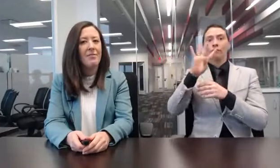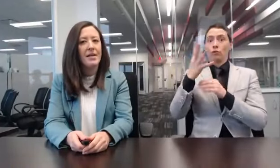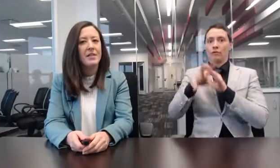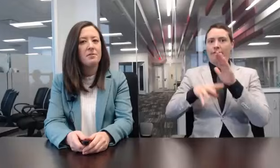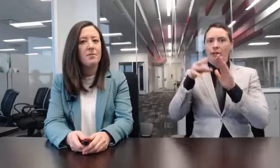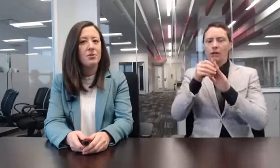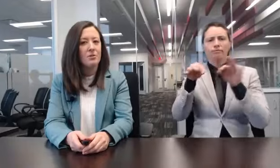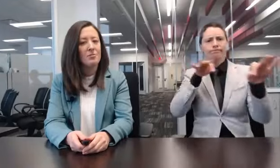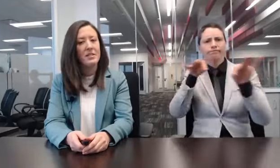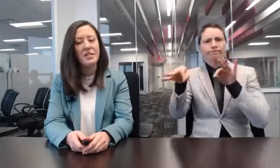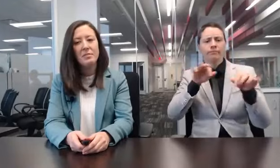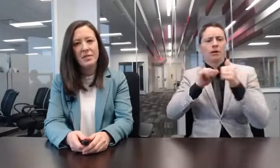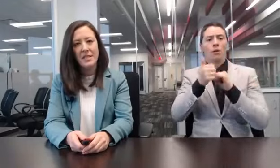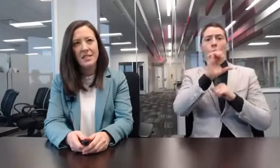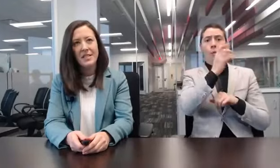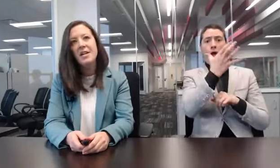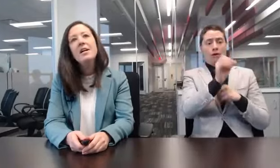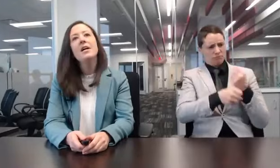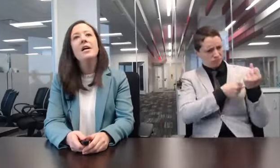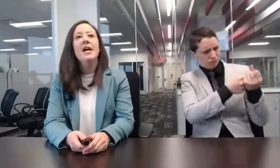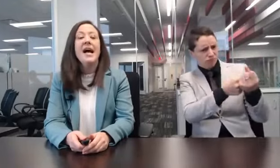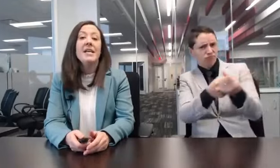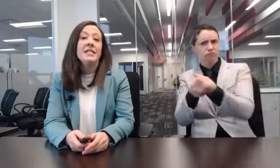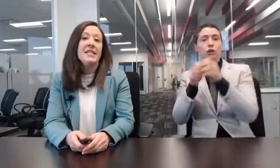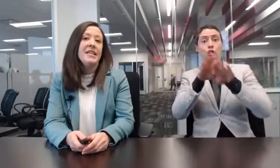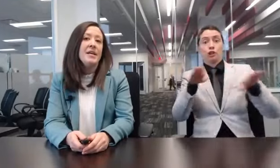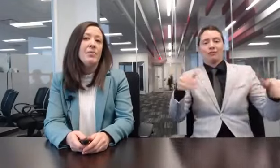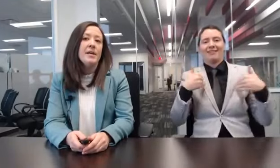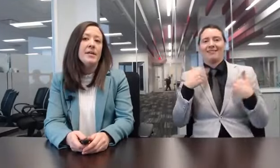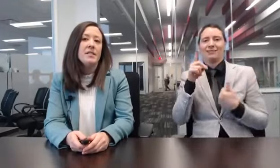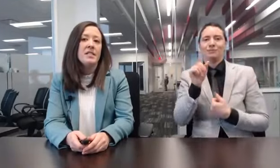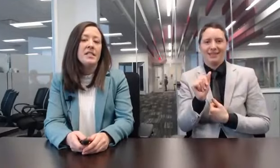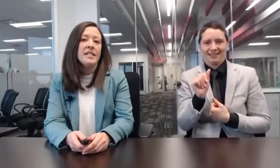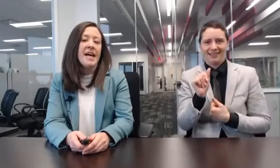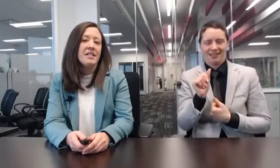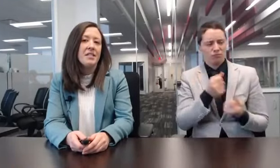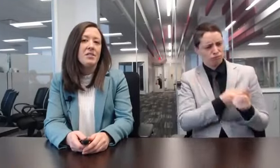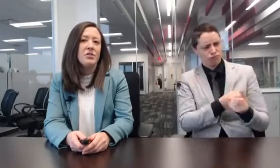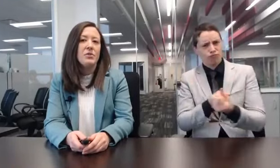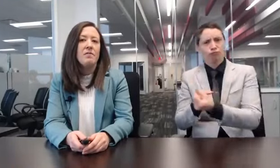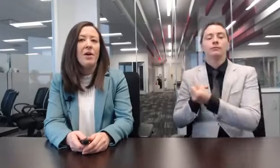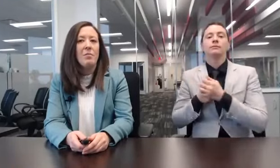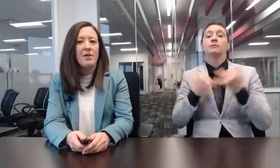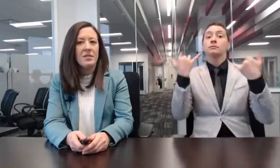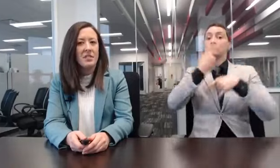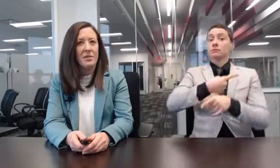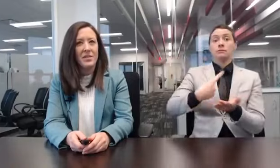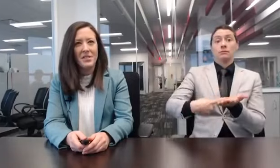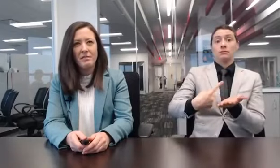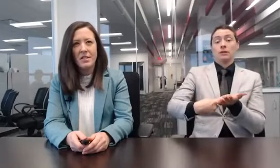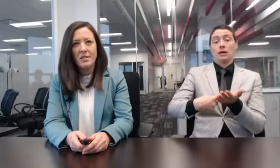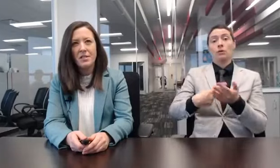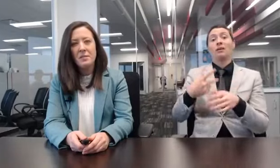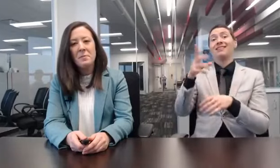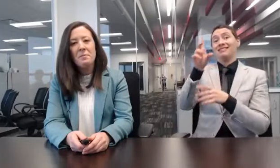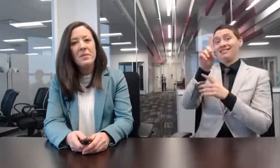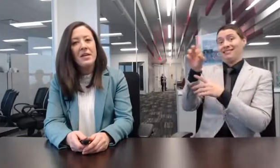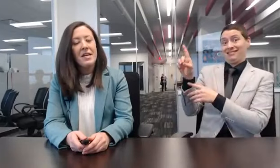advocates for children with disabilities. And today we are discussing access to developmental disability services.